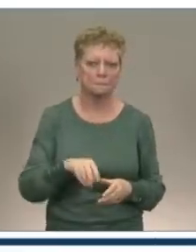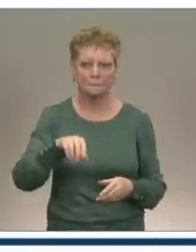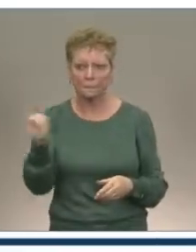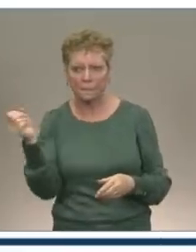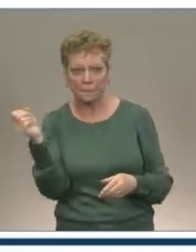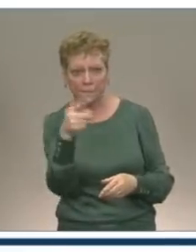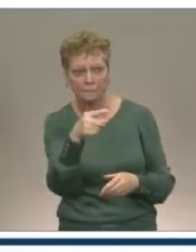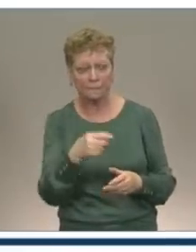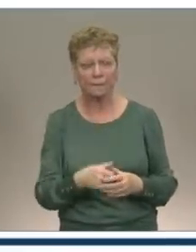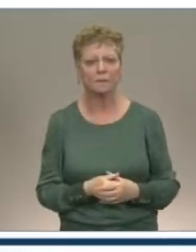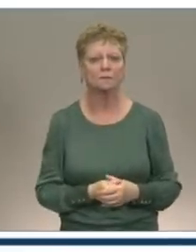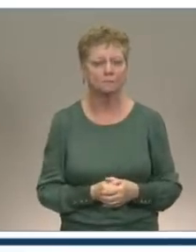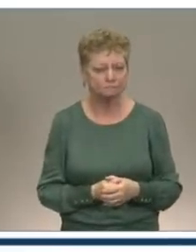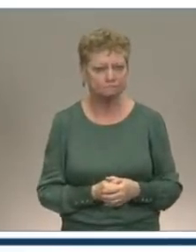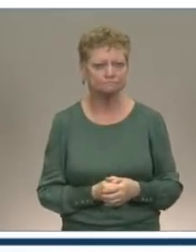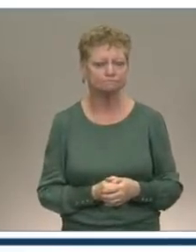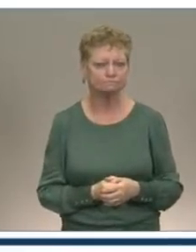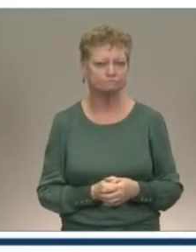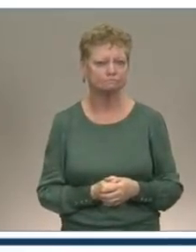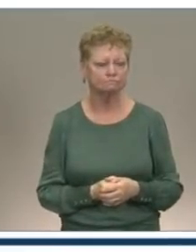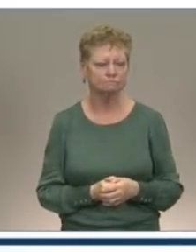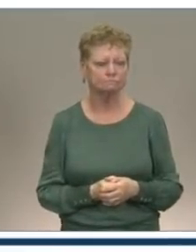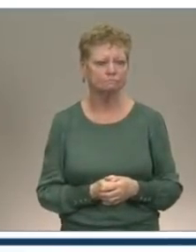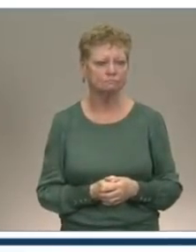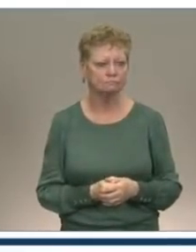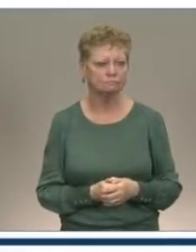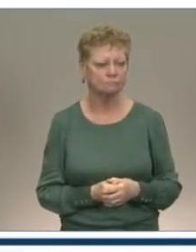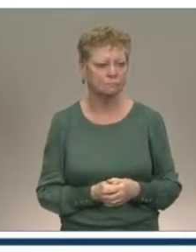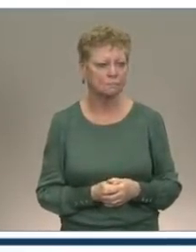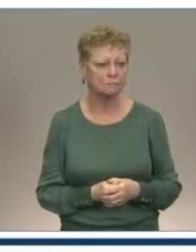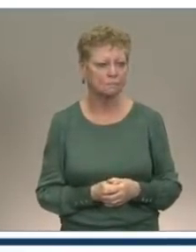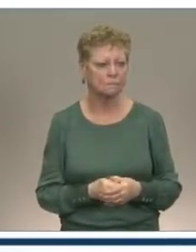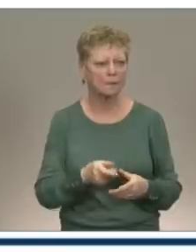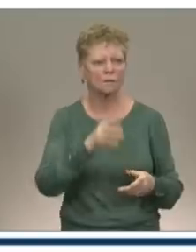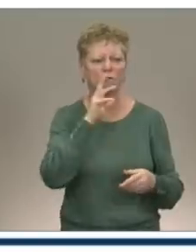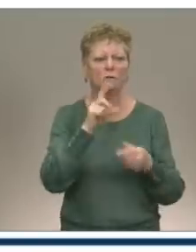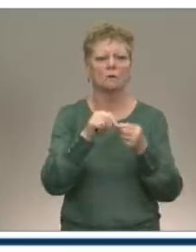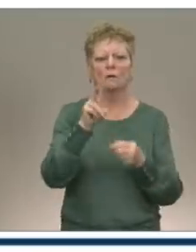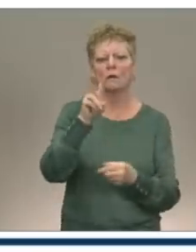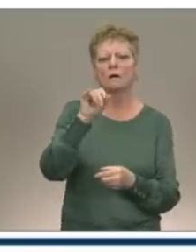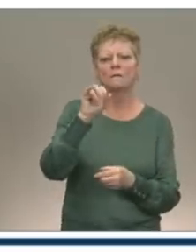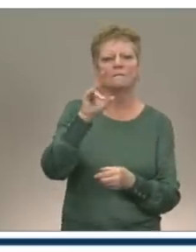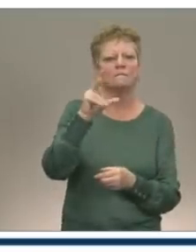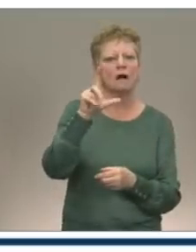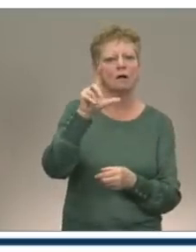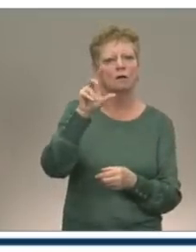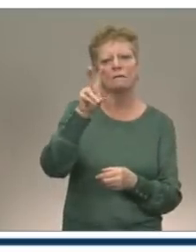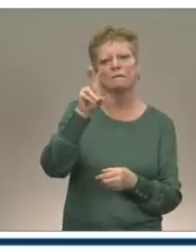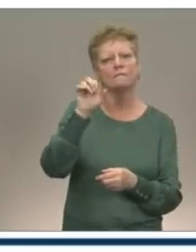yes thank you when you say select about the viral vector vaccine do you say select clinics can you